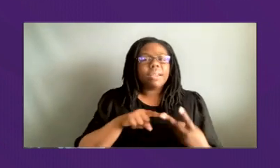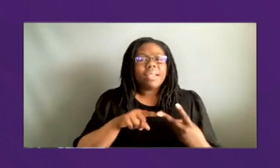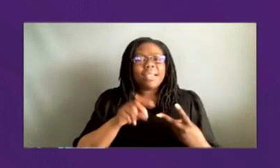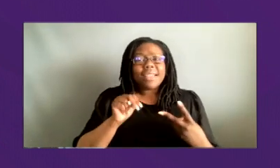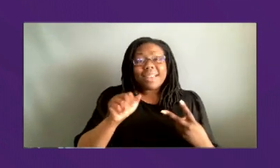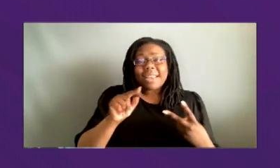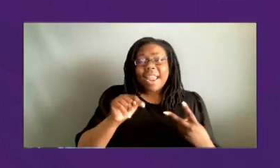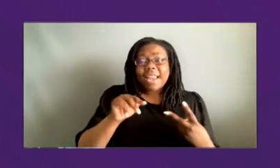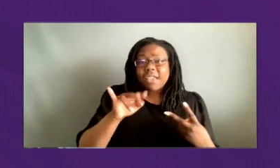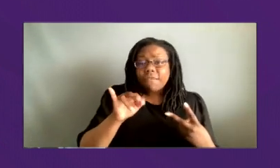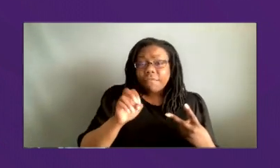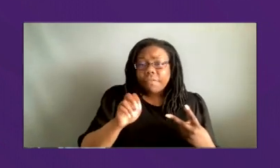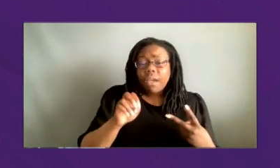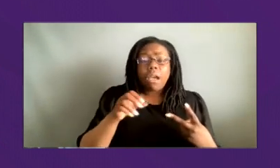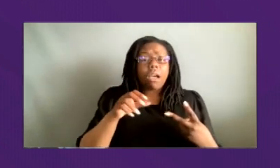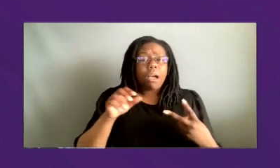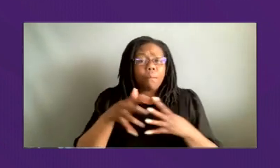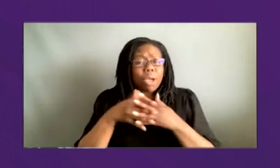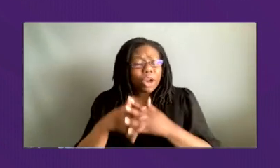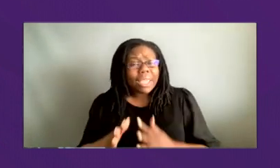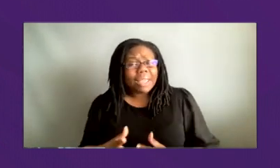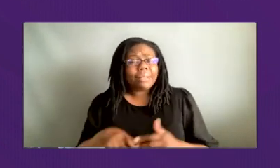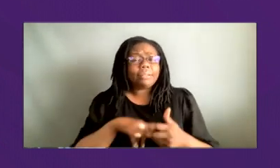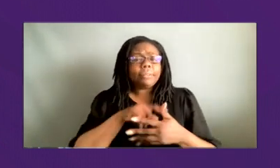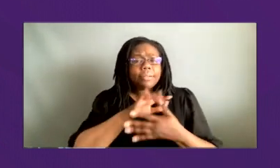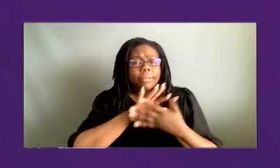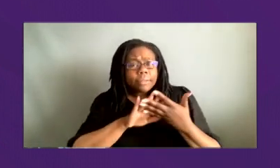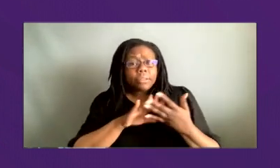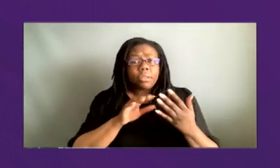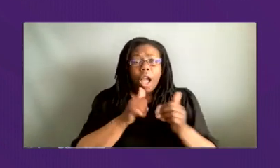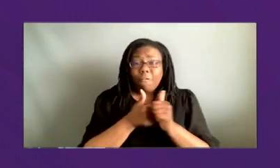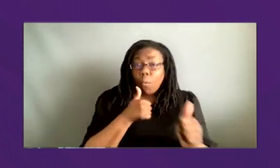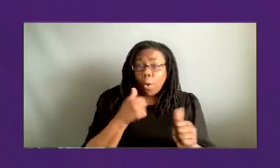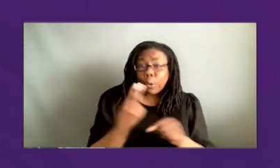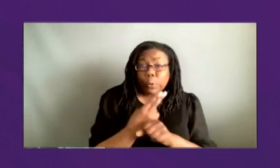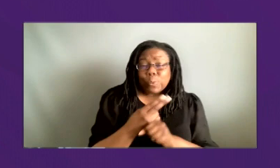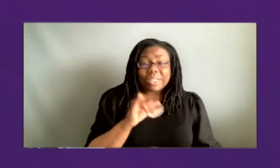What is the general recommendation from NMAI? GABBI LEE: